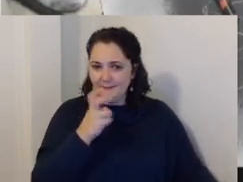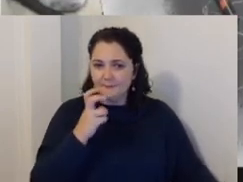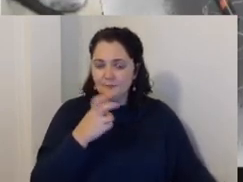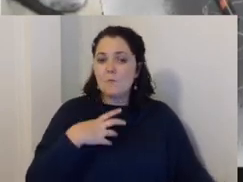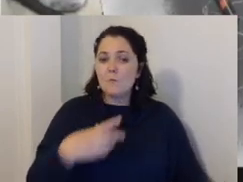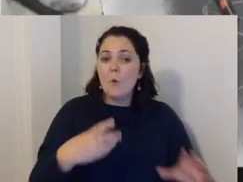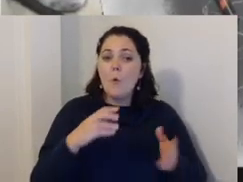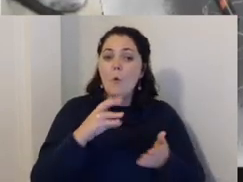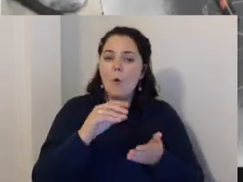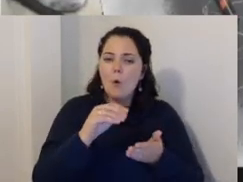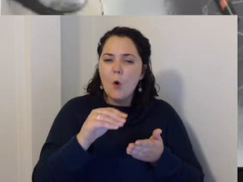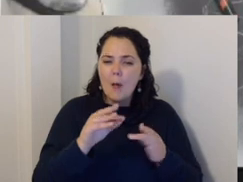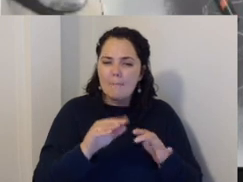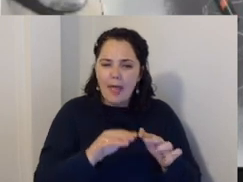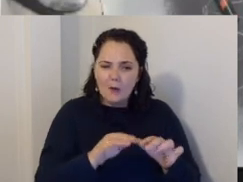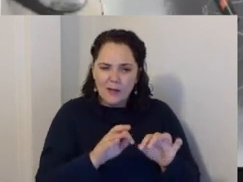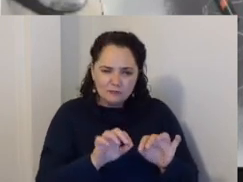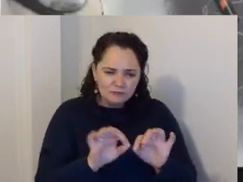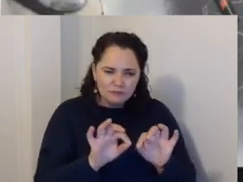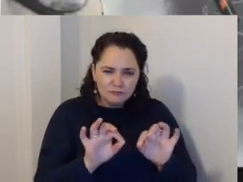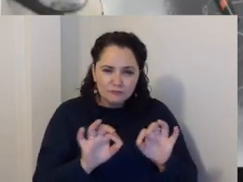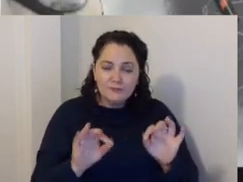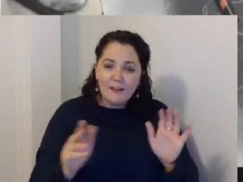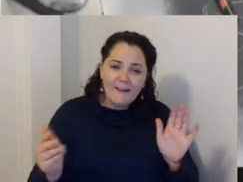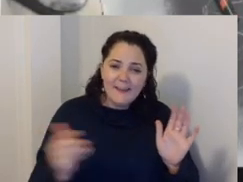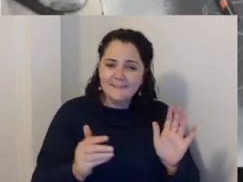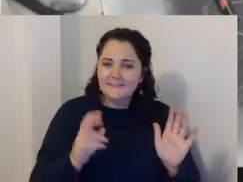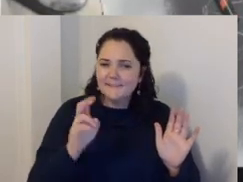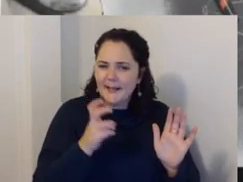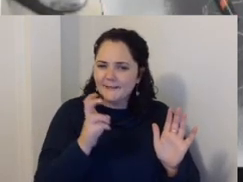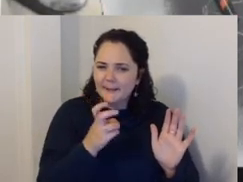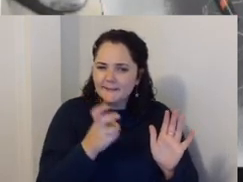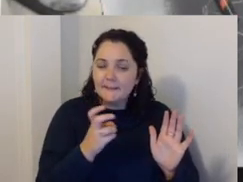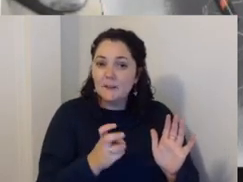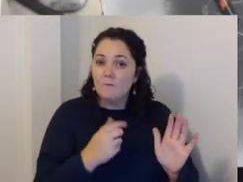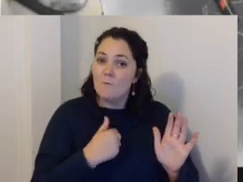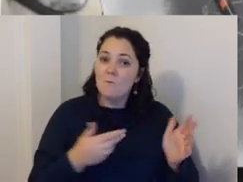more powder and keep building up that darkness so that I get that strong contrast between